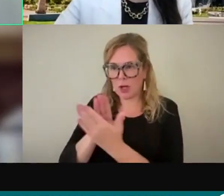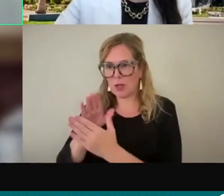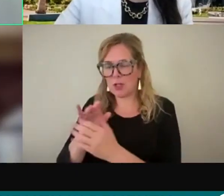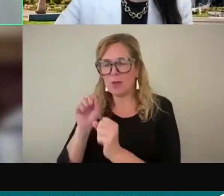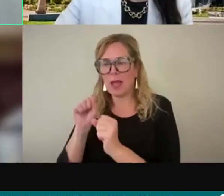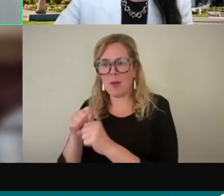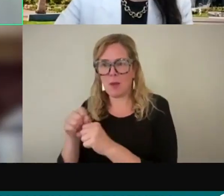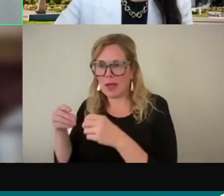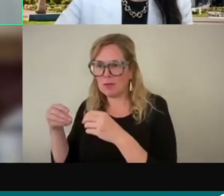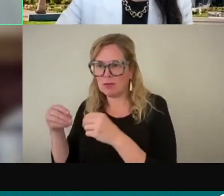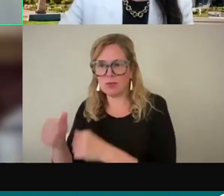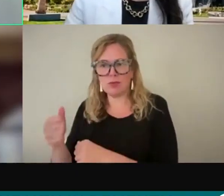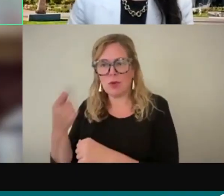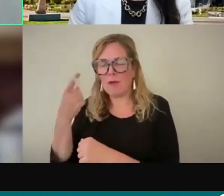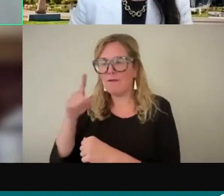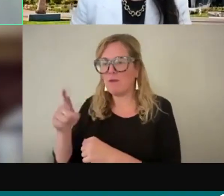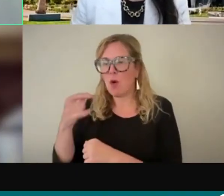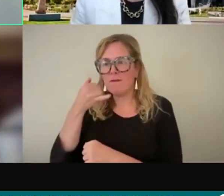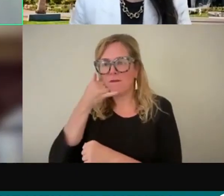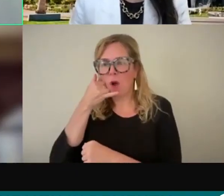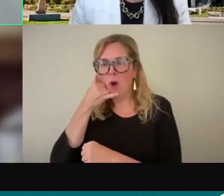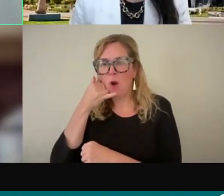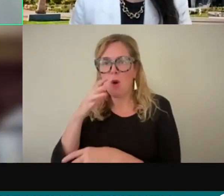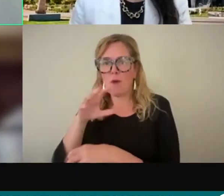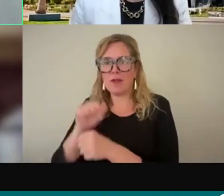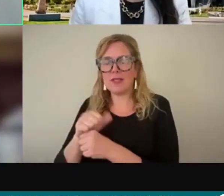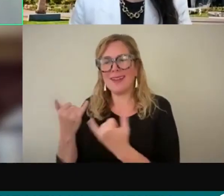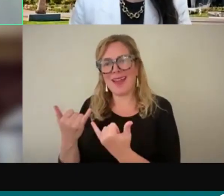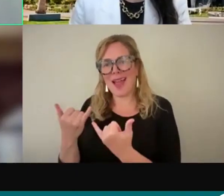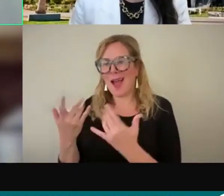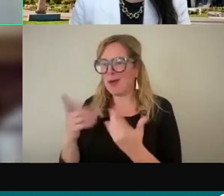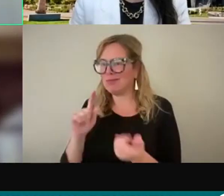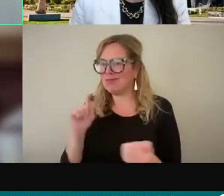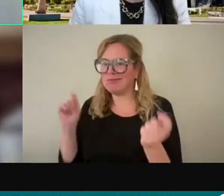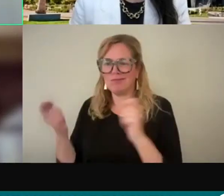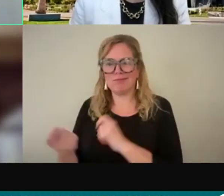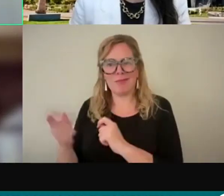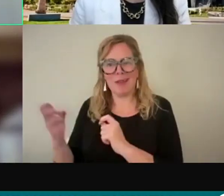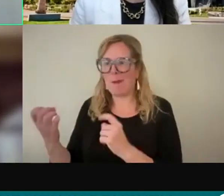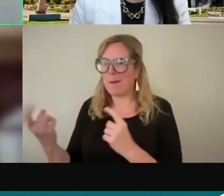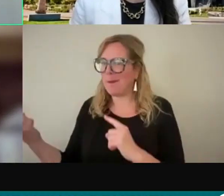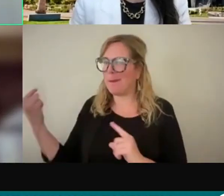You are no longer, and we're back to sort of pre-pandemic situation where phone calls with